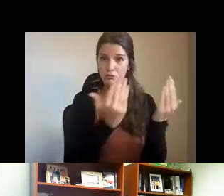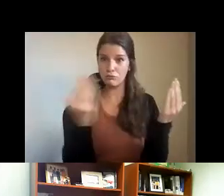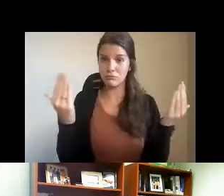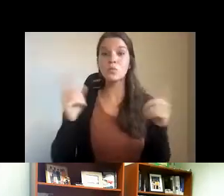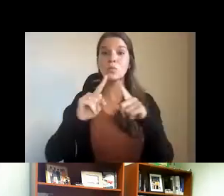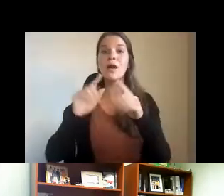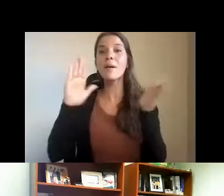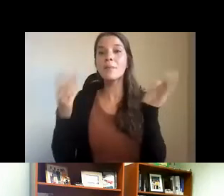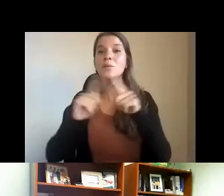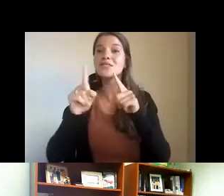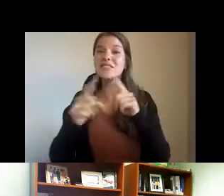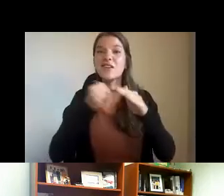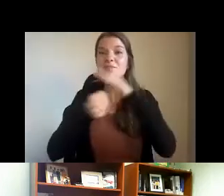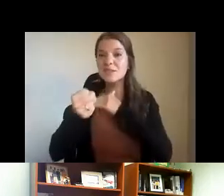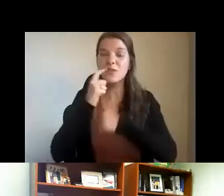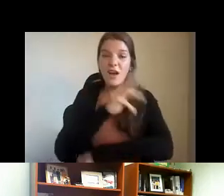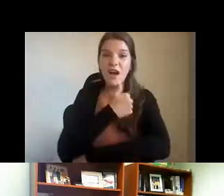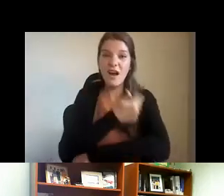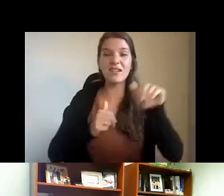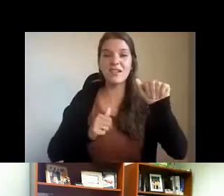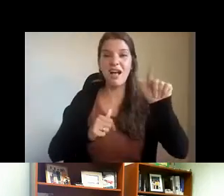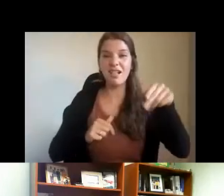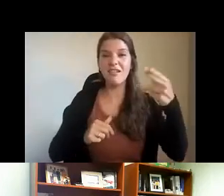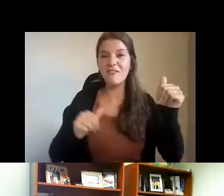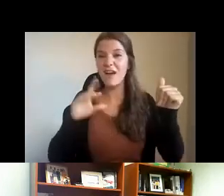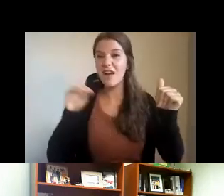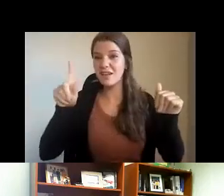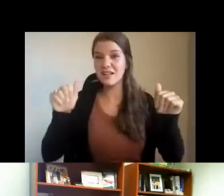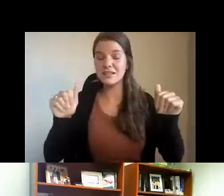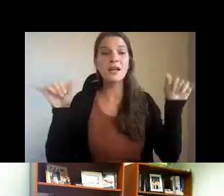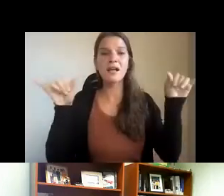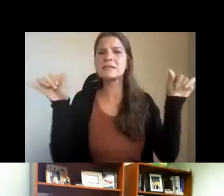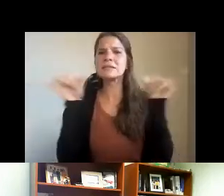in the alpha virus versus the delta virus the lines are staying the same. So the vaccine is